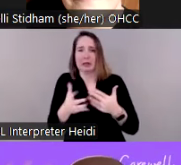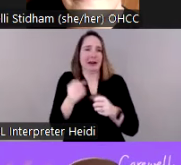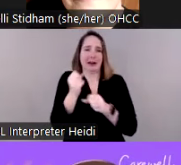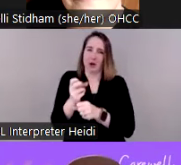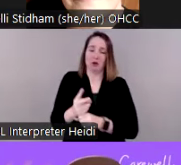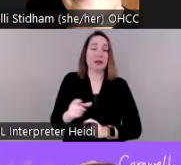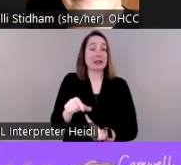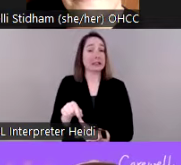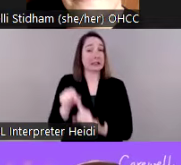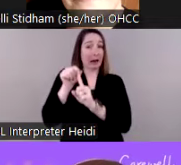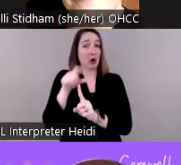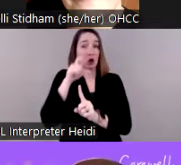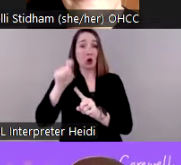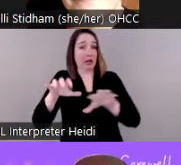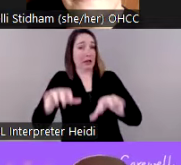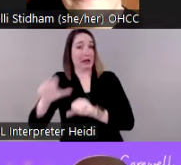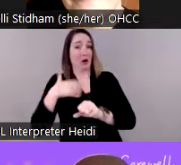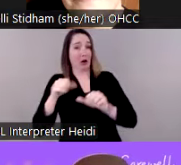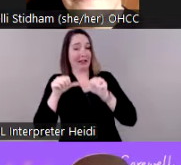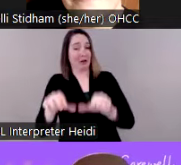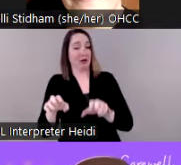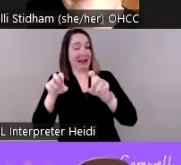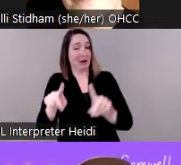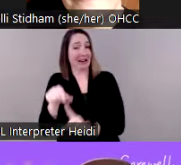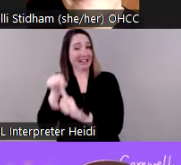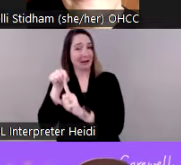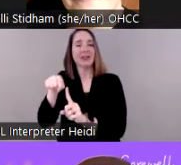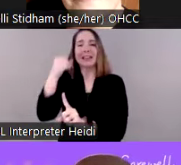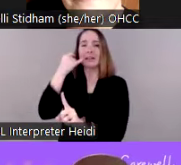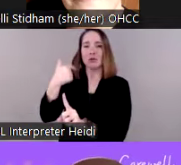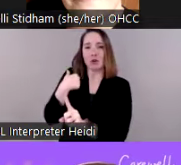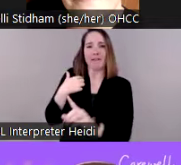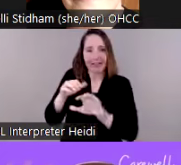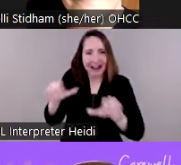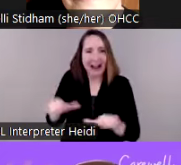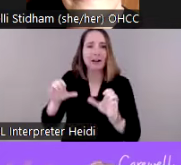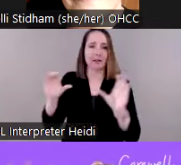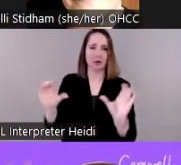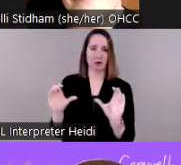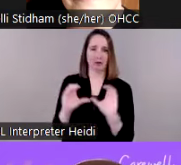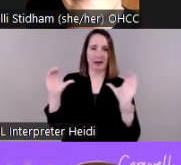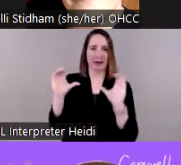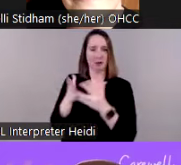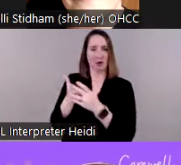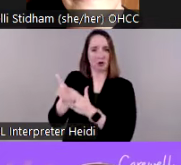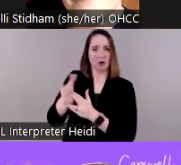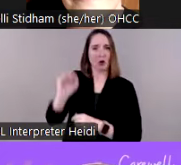not need to take our continuing education is if you have an active